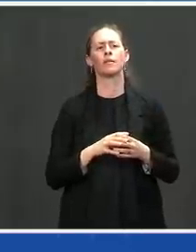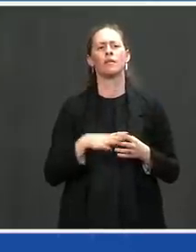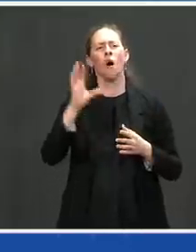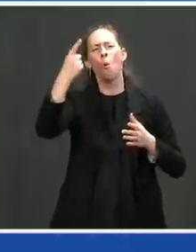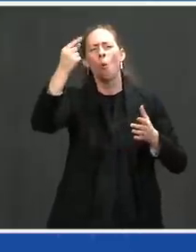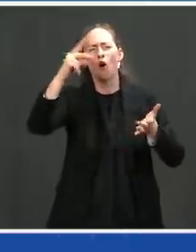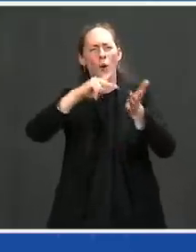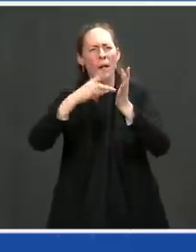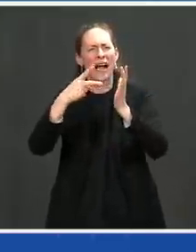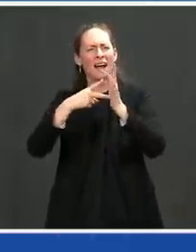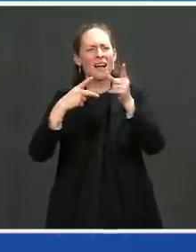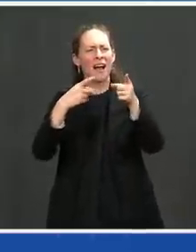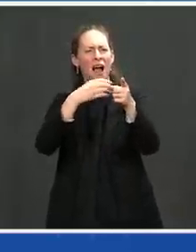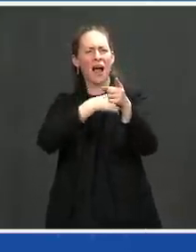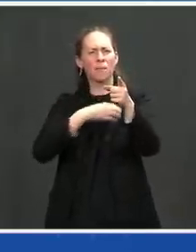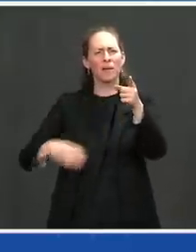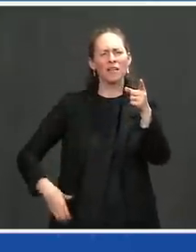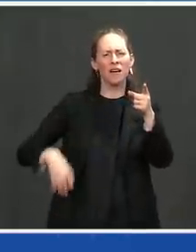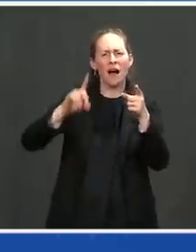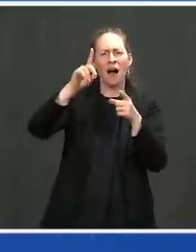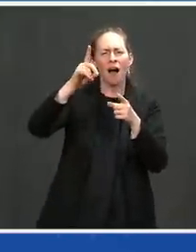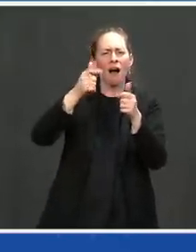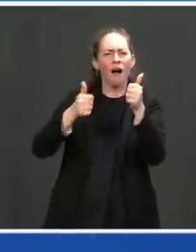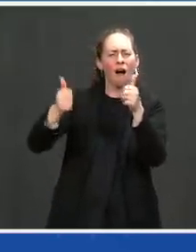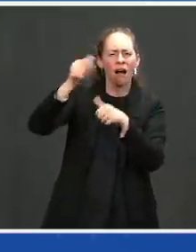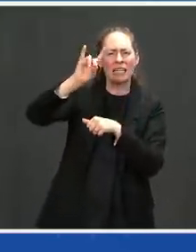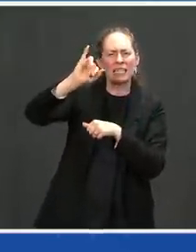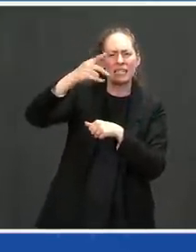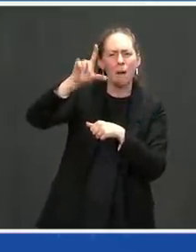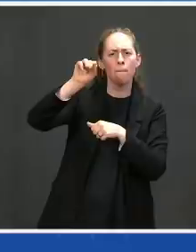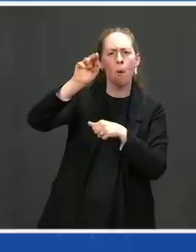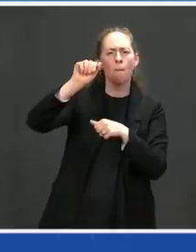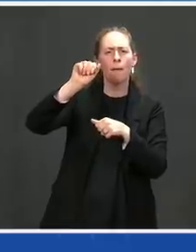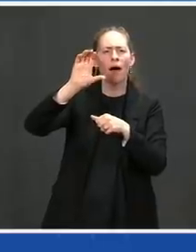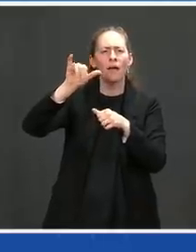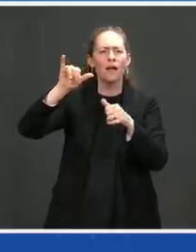warned the incoming President Trump that North Korea